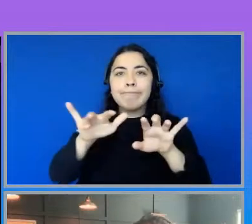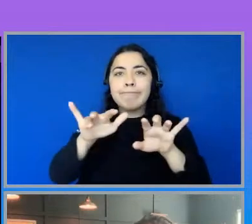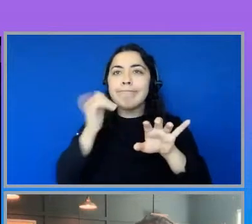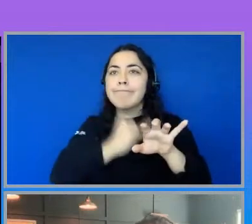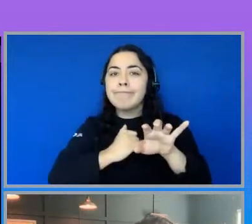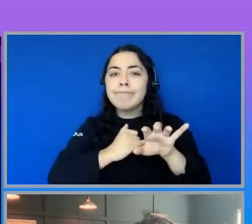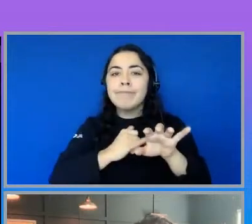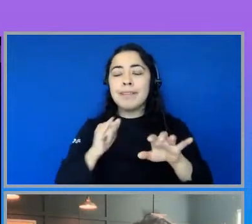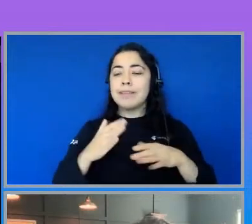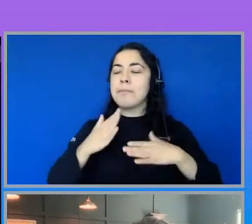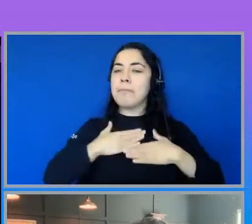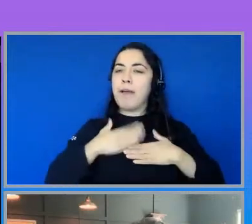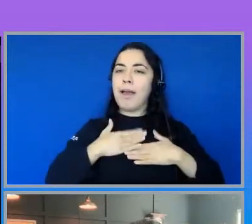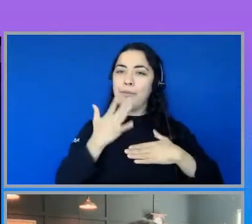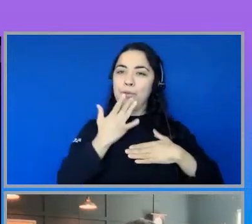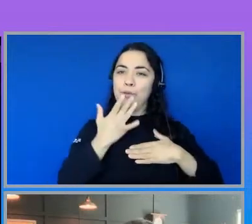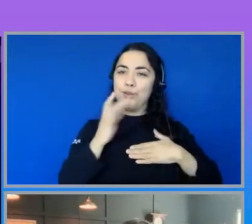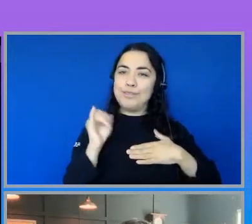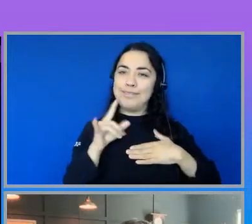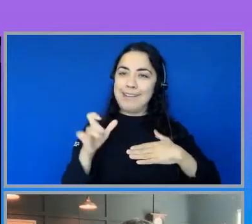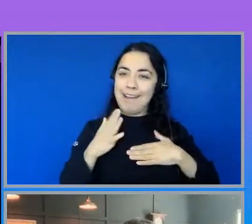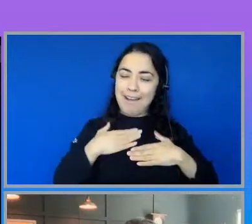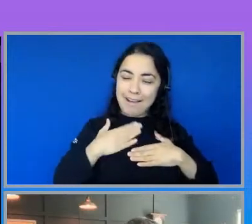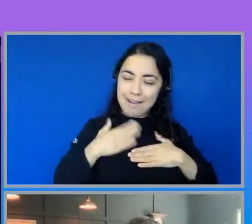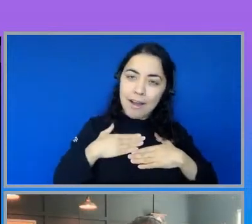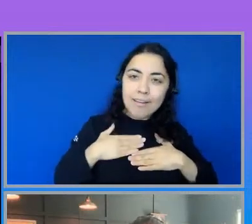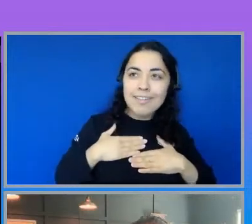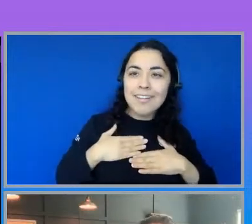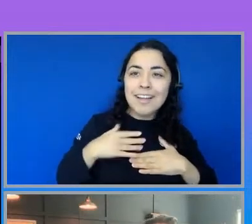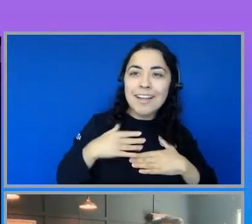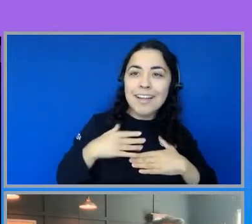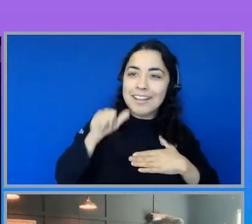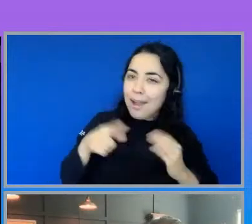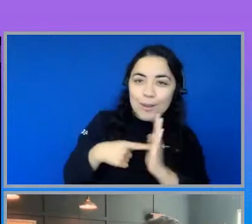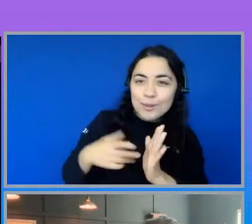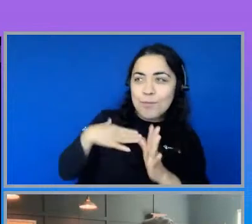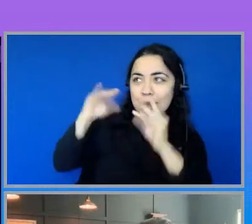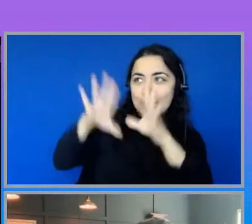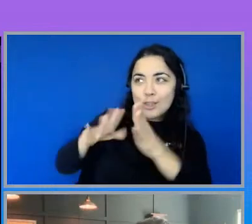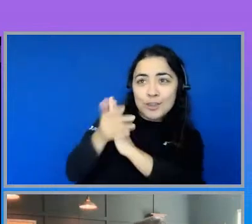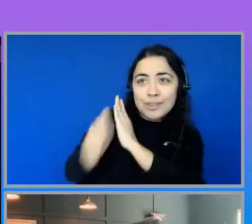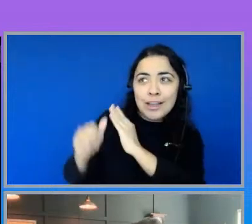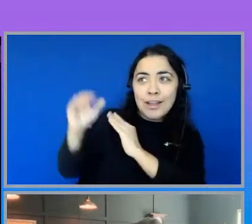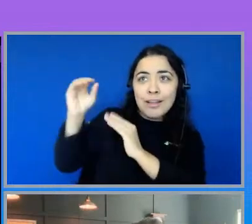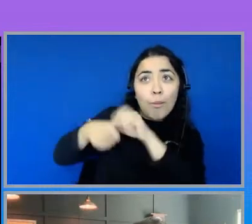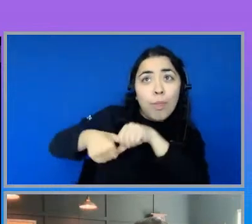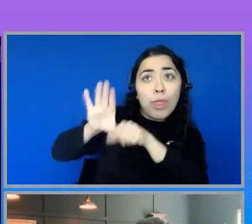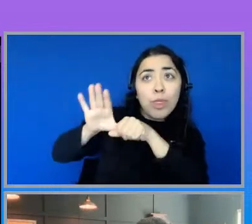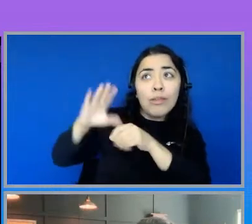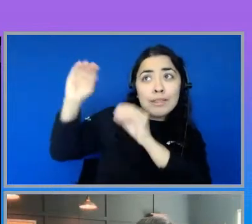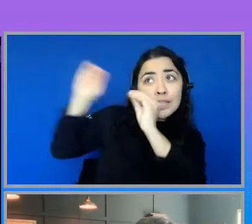probably are some are a style choice in this presentation. They don't reflect how well my teachers taught, and those teachers shouldn't be blamed. Even though I have an English